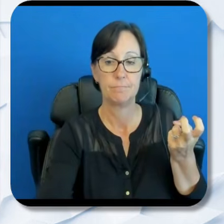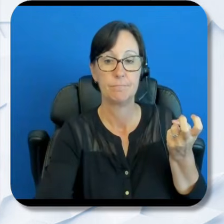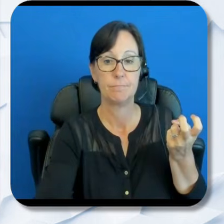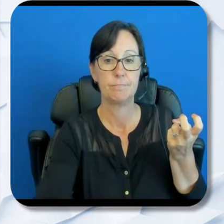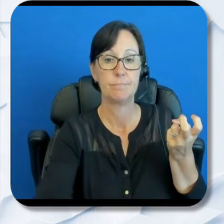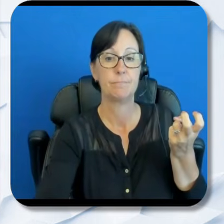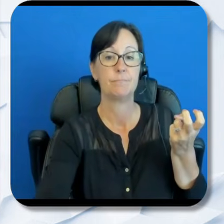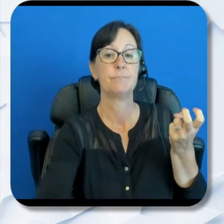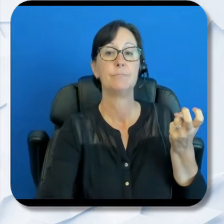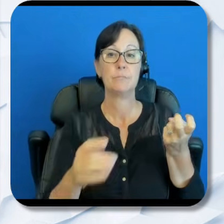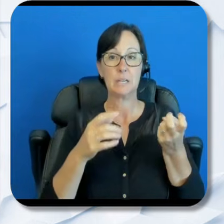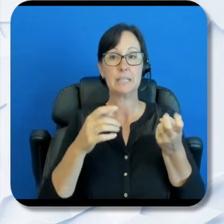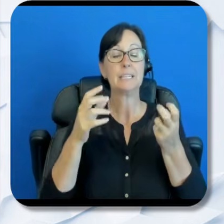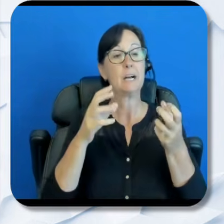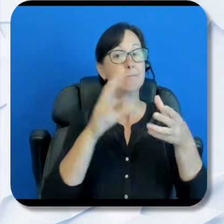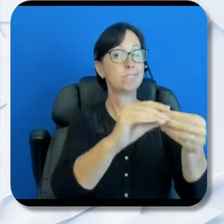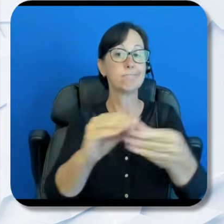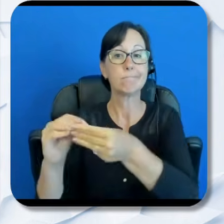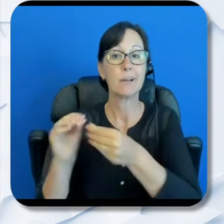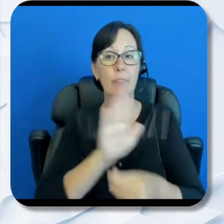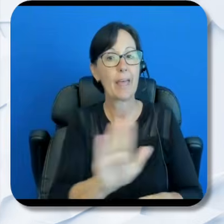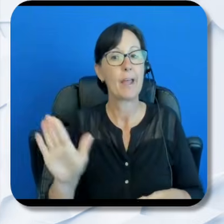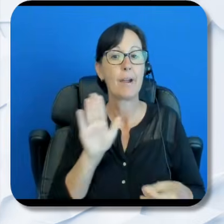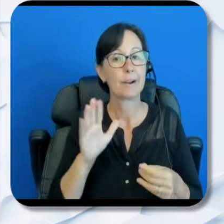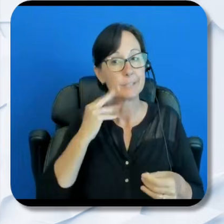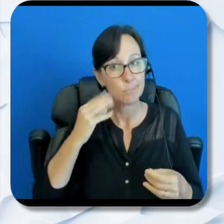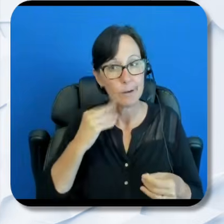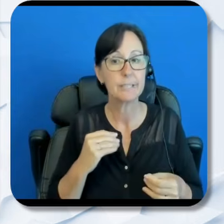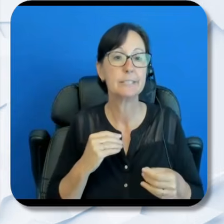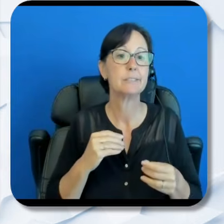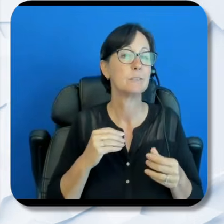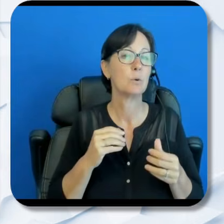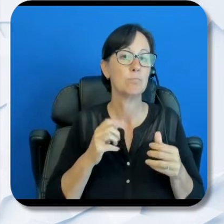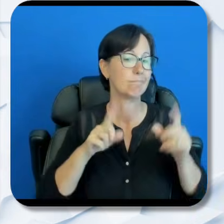speak on their, shared experience, from the different work that they do on this issue.